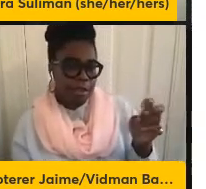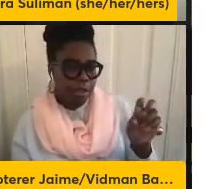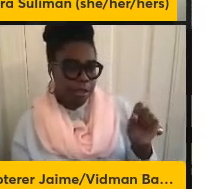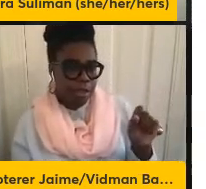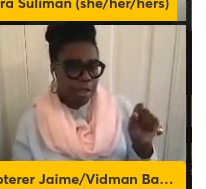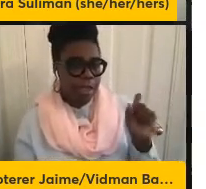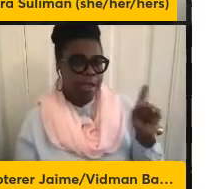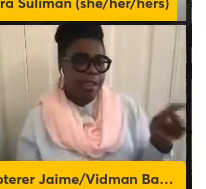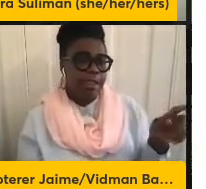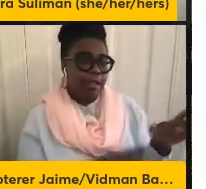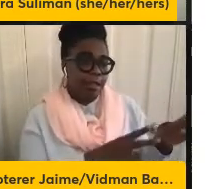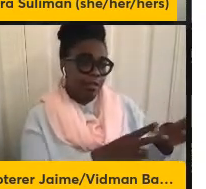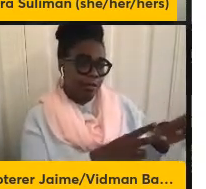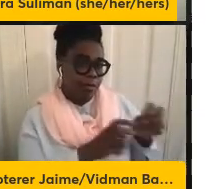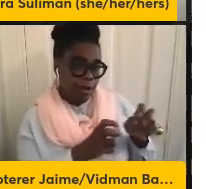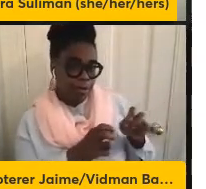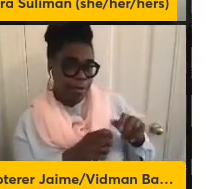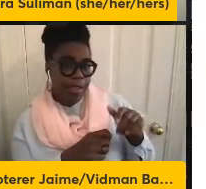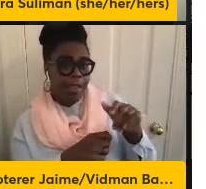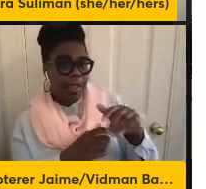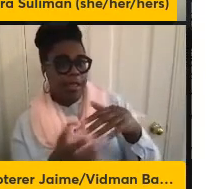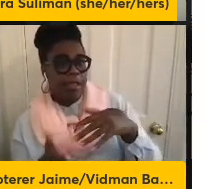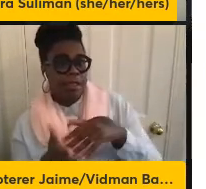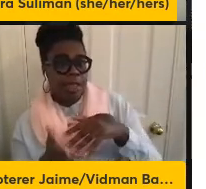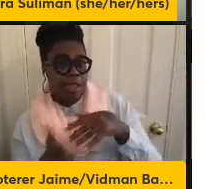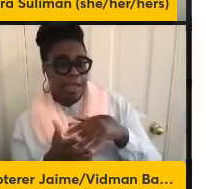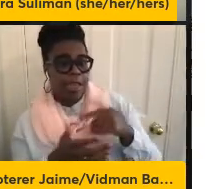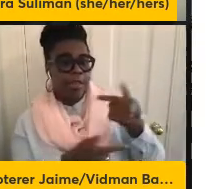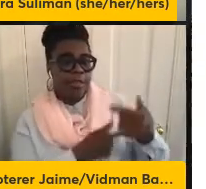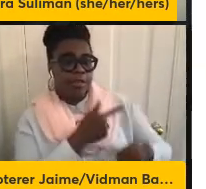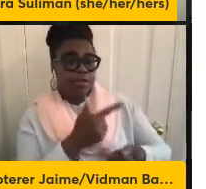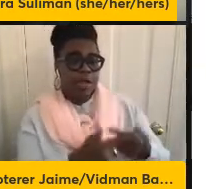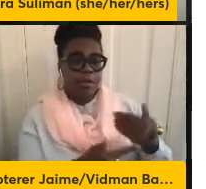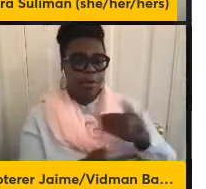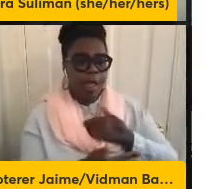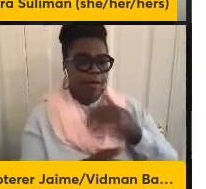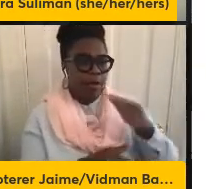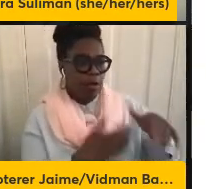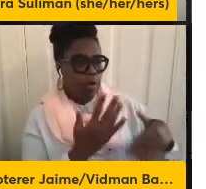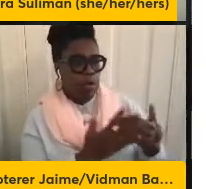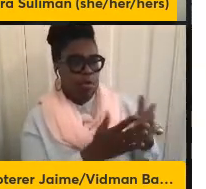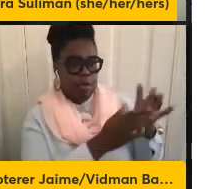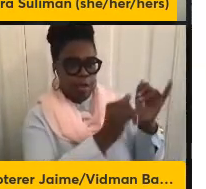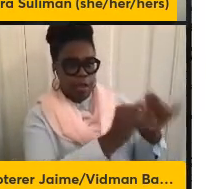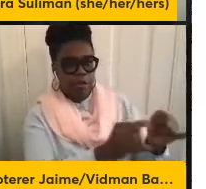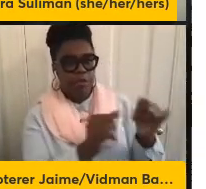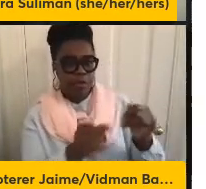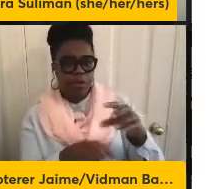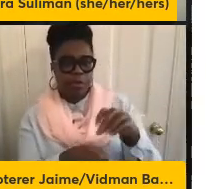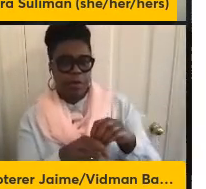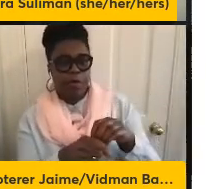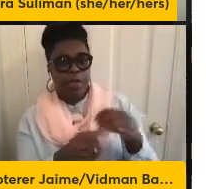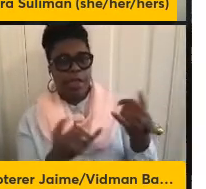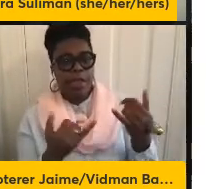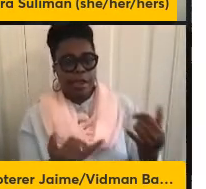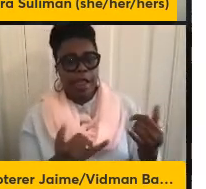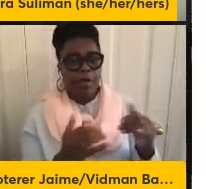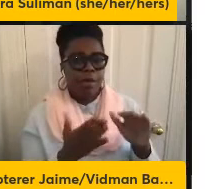from the GWAS study, we have the genotyping information for all these individuals. And now we have the low input RNA sequencing